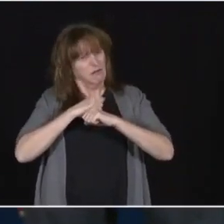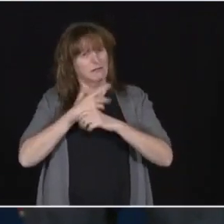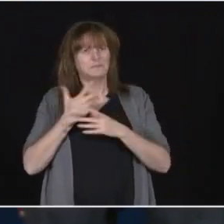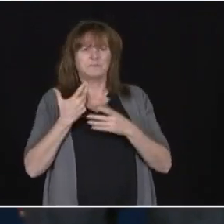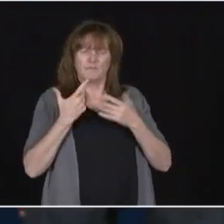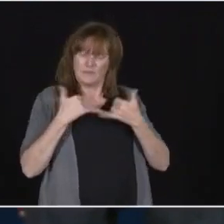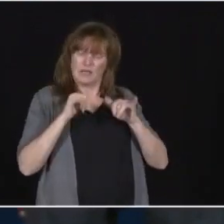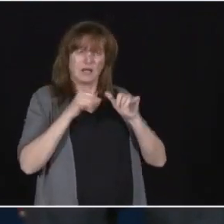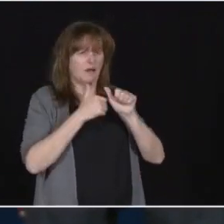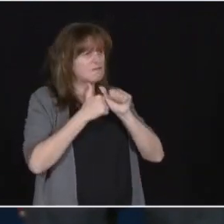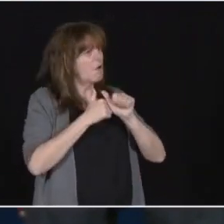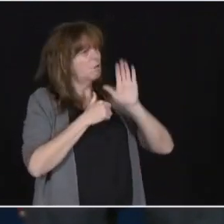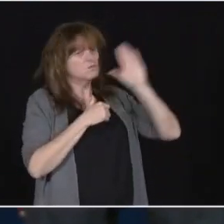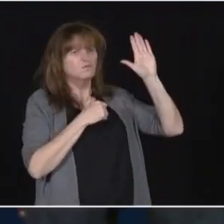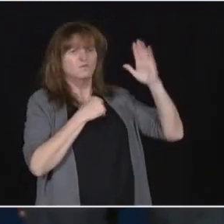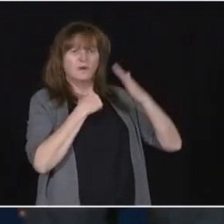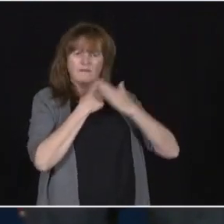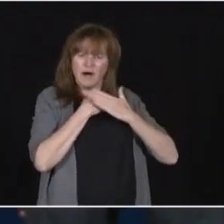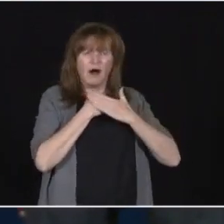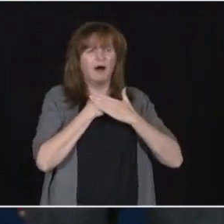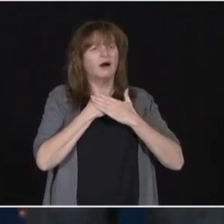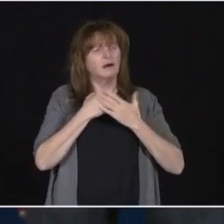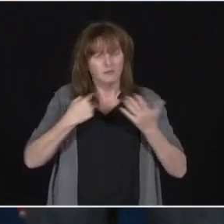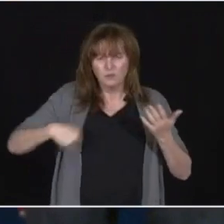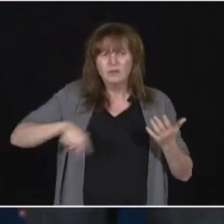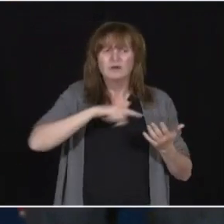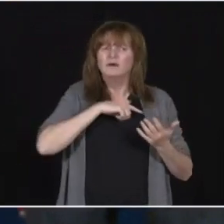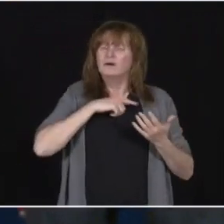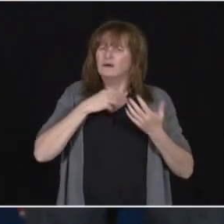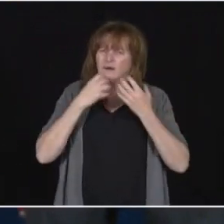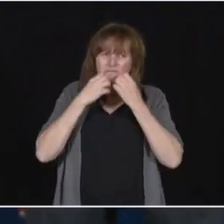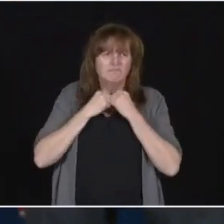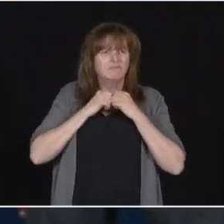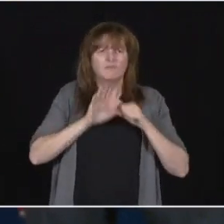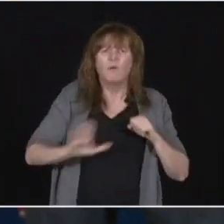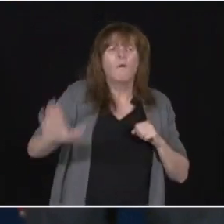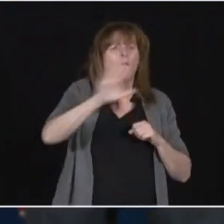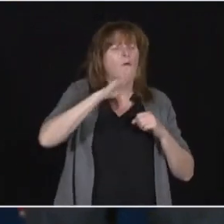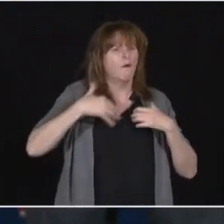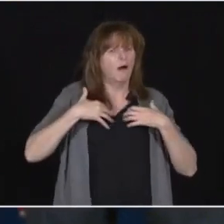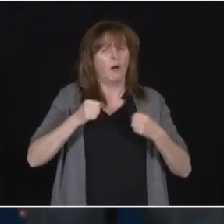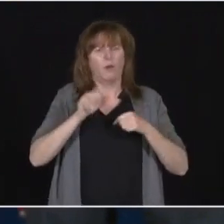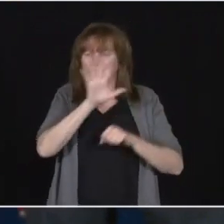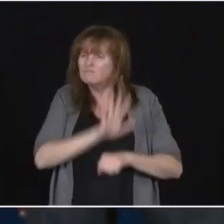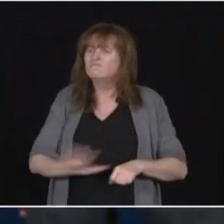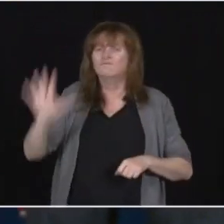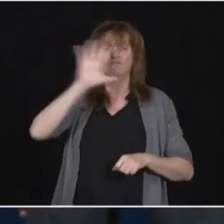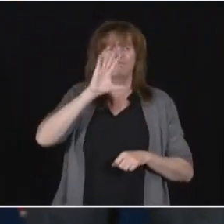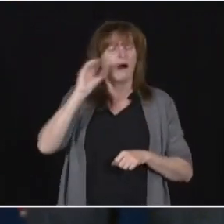of all Ontarians. Nothing is more important. Thank you.